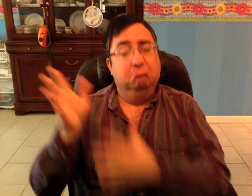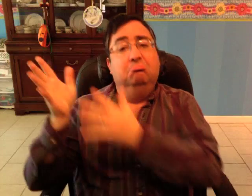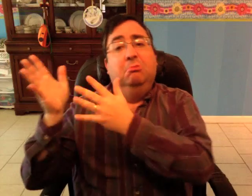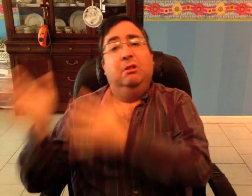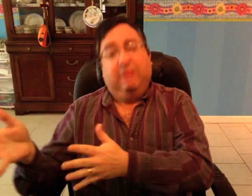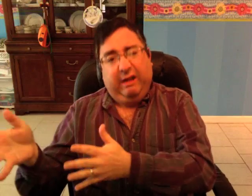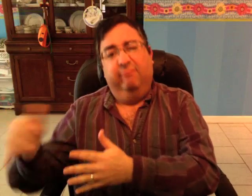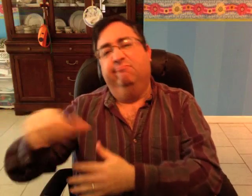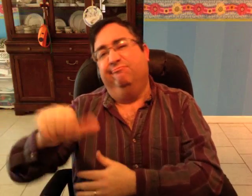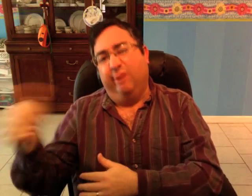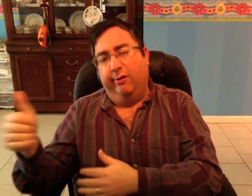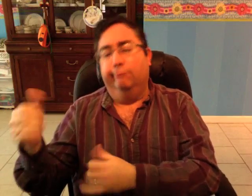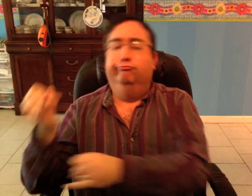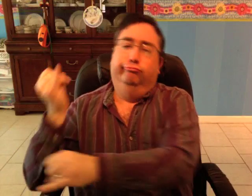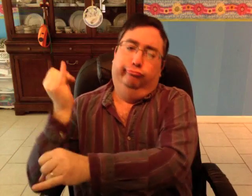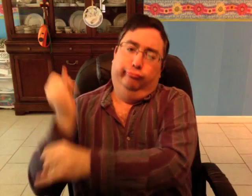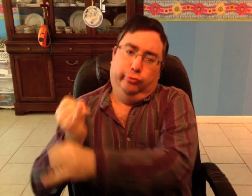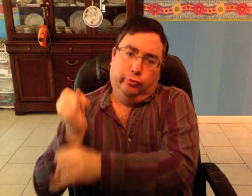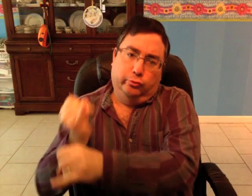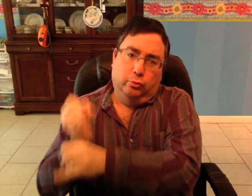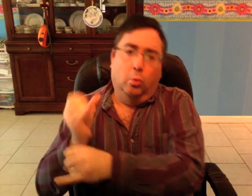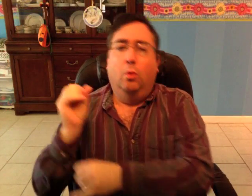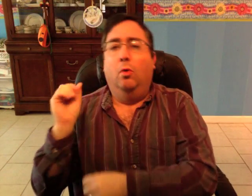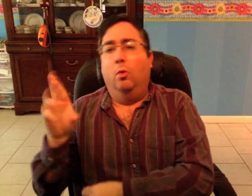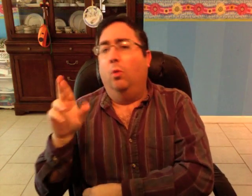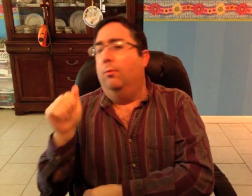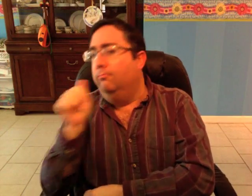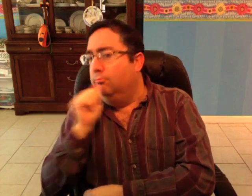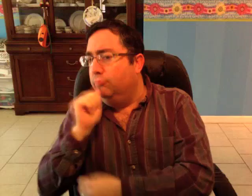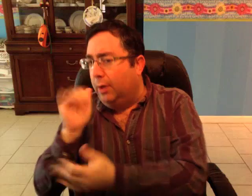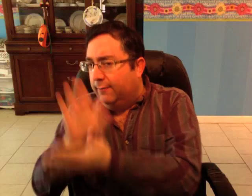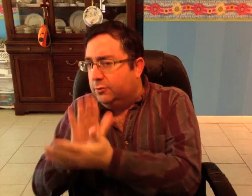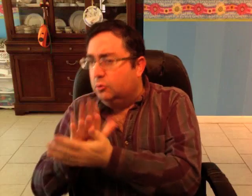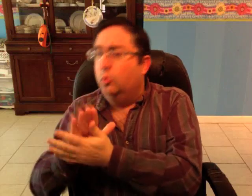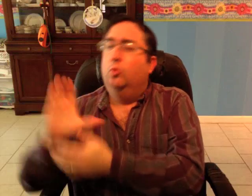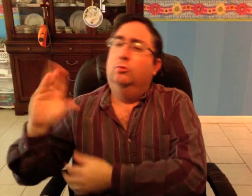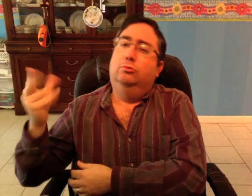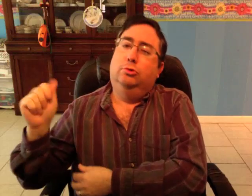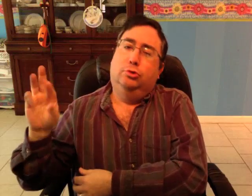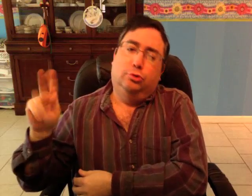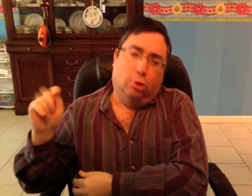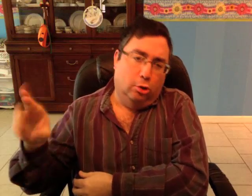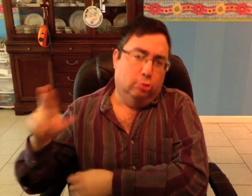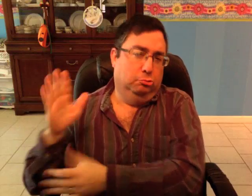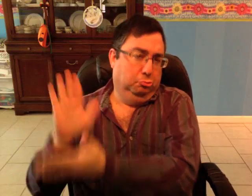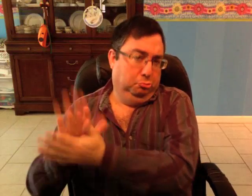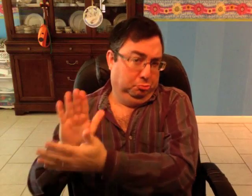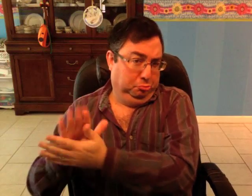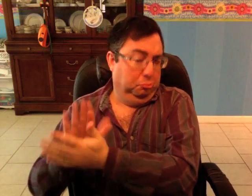The remainder went to residential schools or charter or private schools.